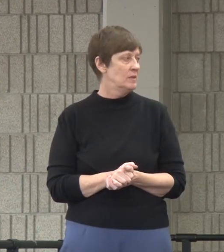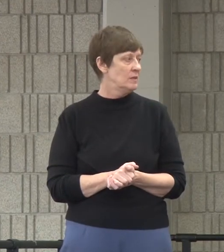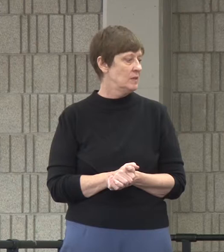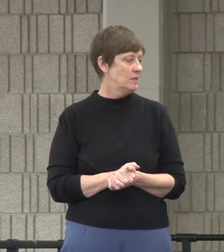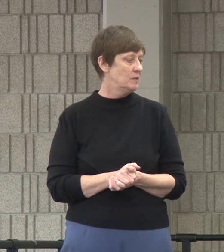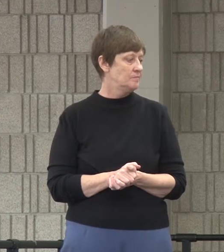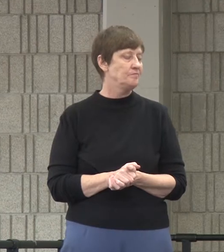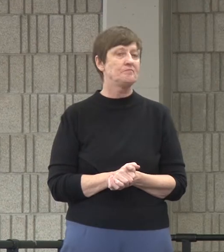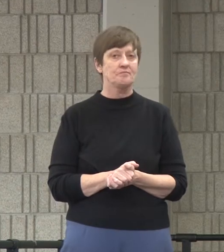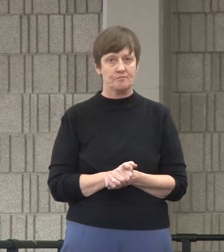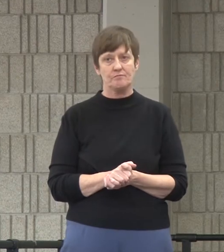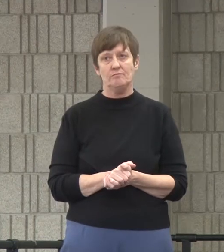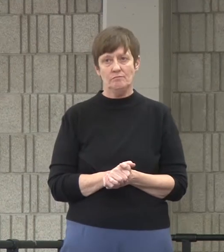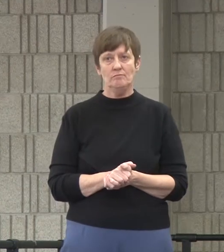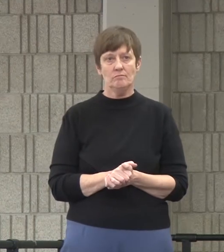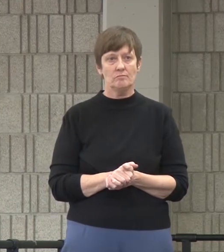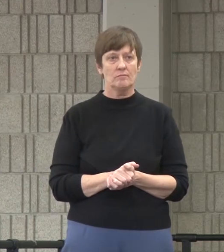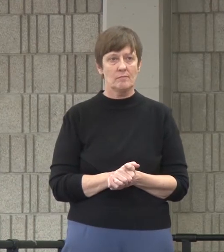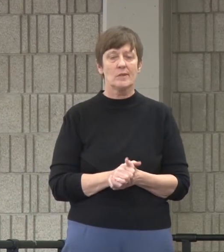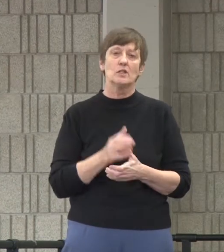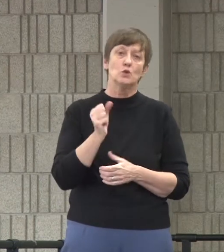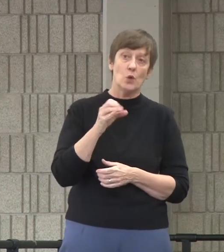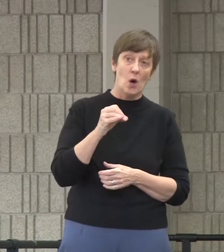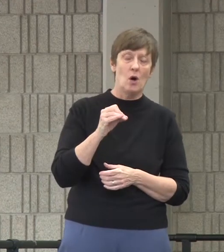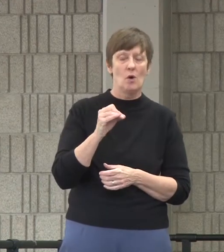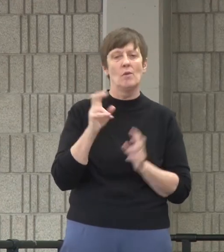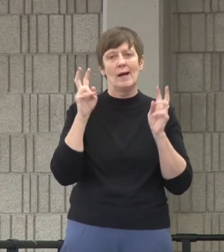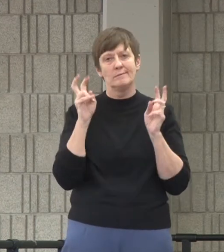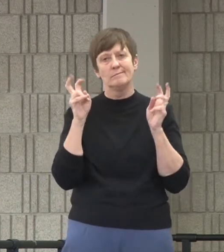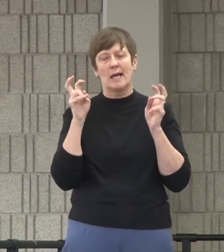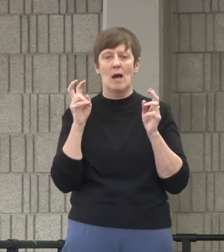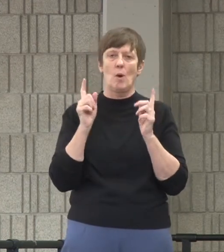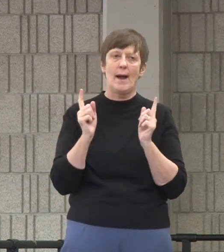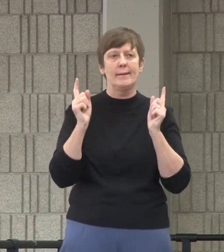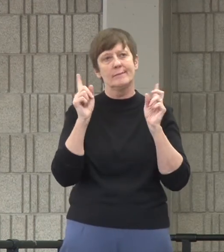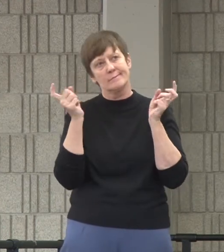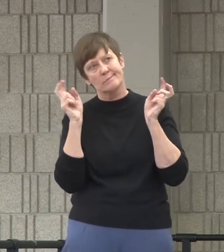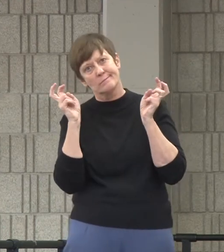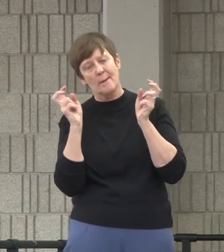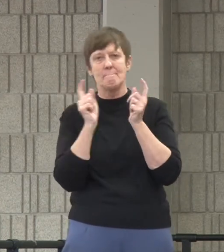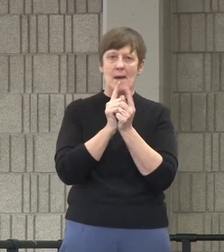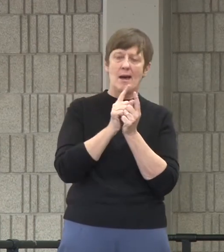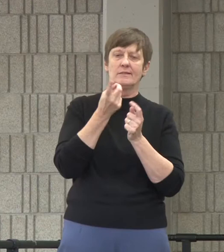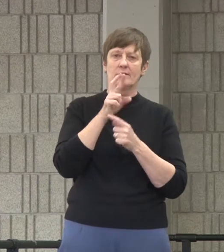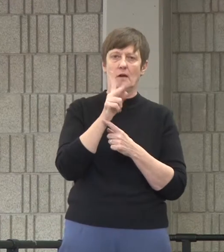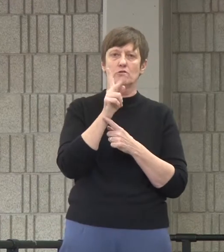So this is how I met, so to speak, Dr. King and first heard his words.